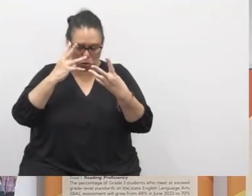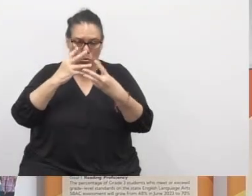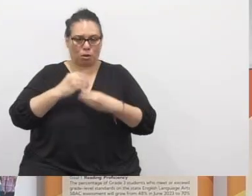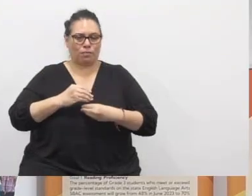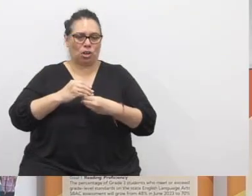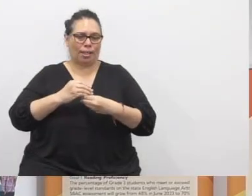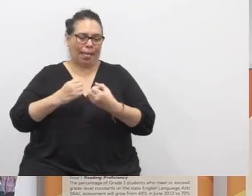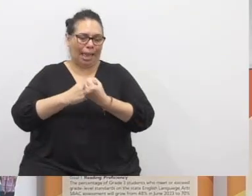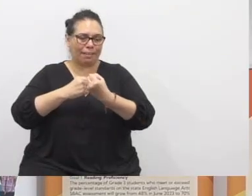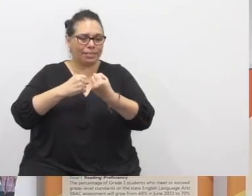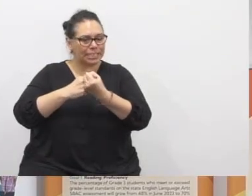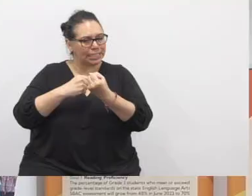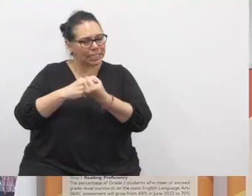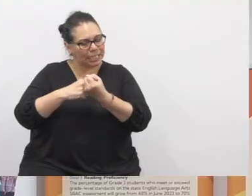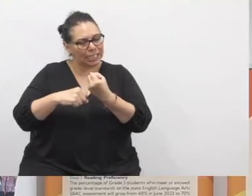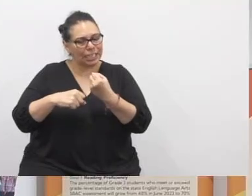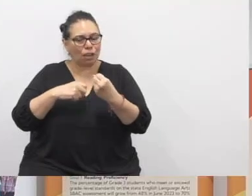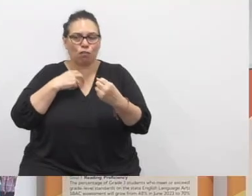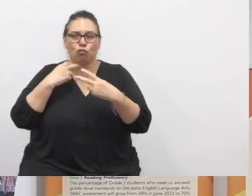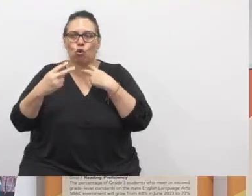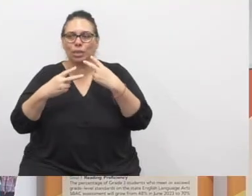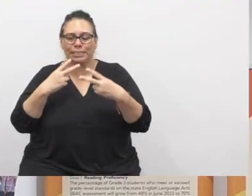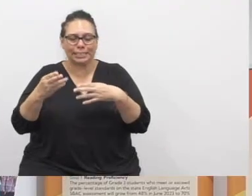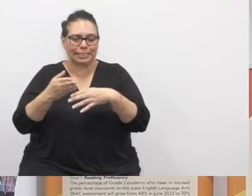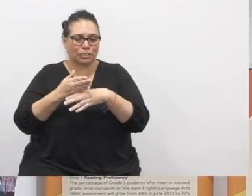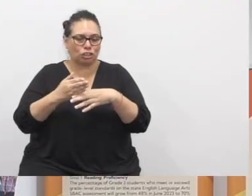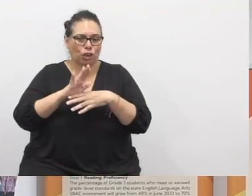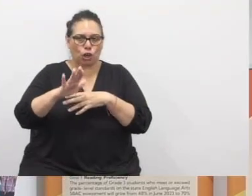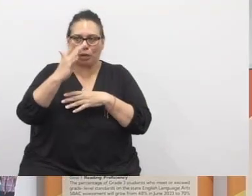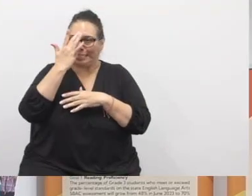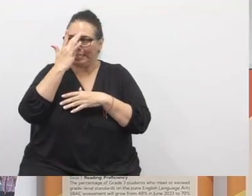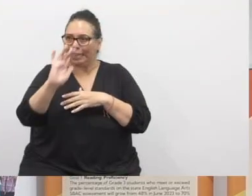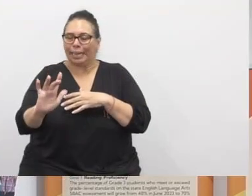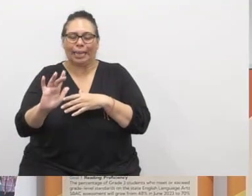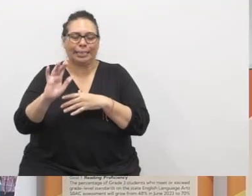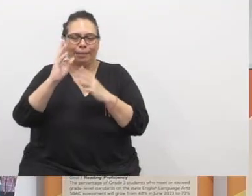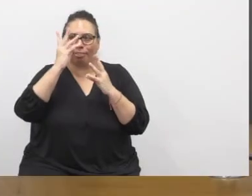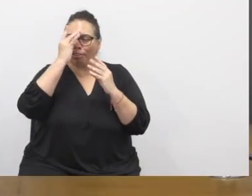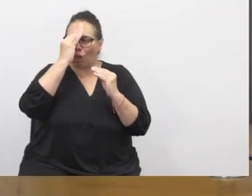and sharing your intellect and sharing your thoughts on how we can make our schools better.